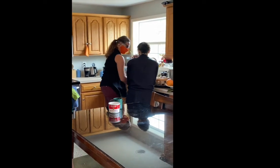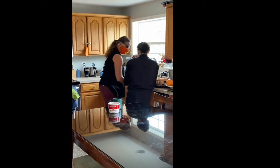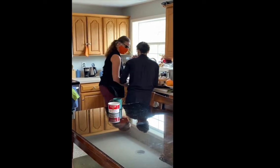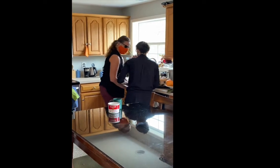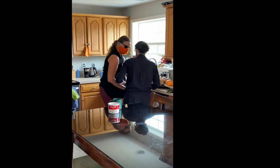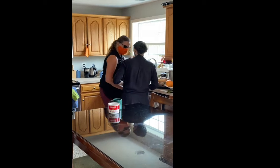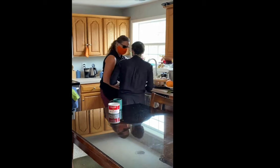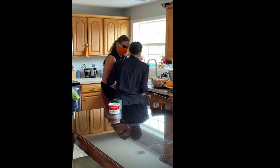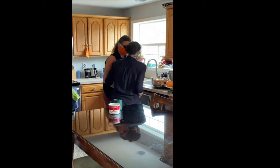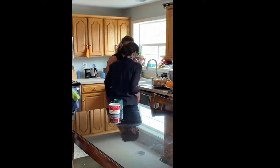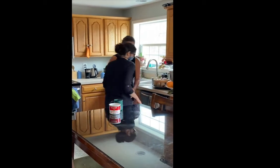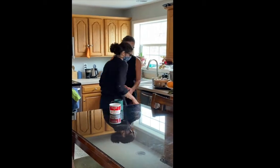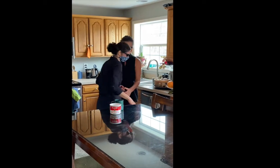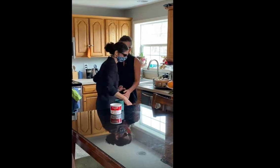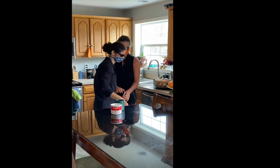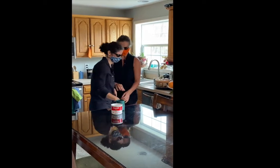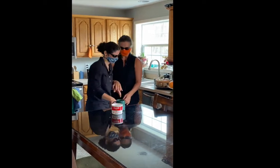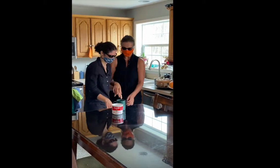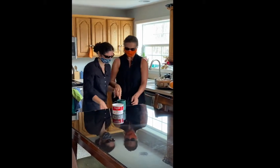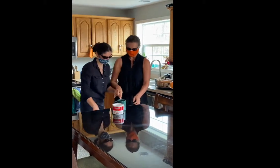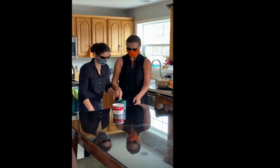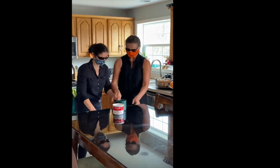to learn what to do when an accident happens.